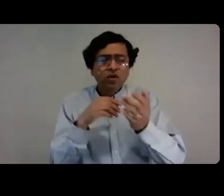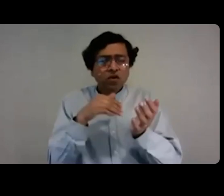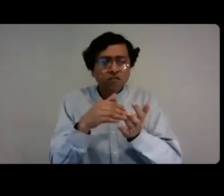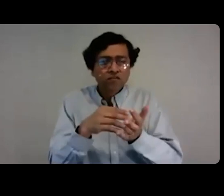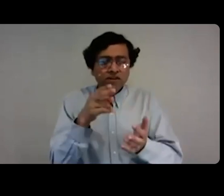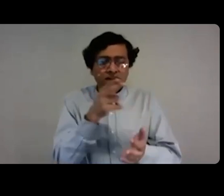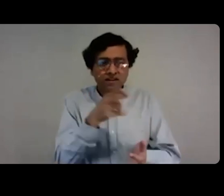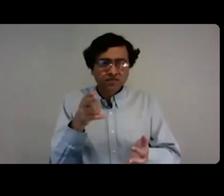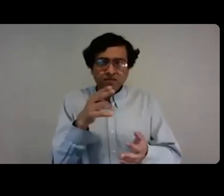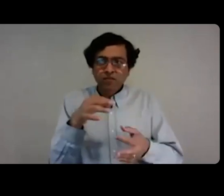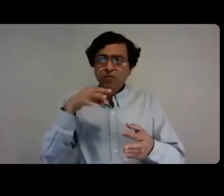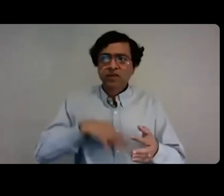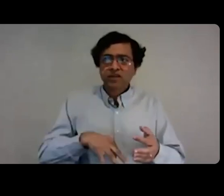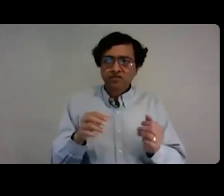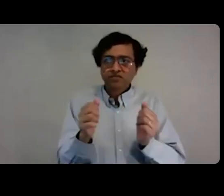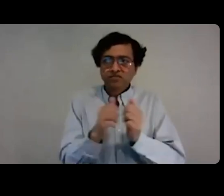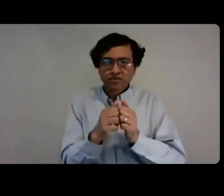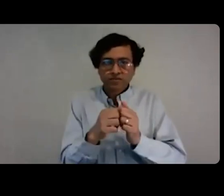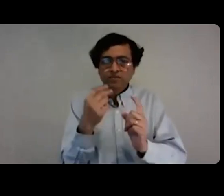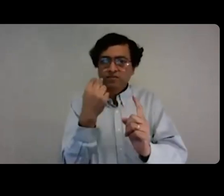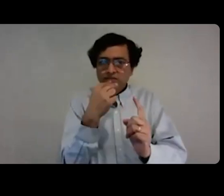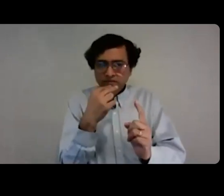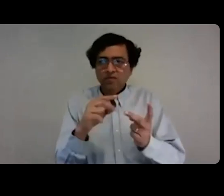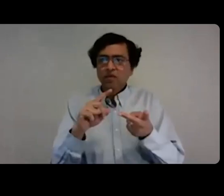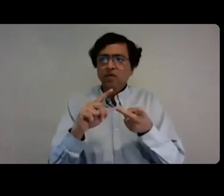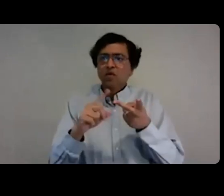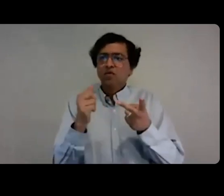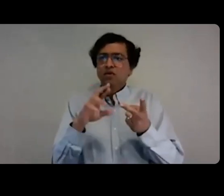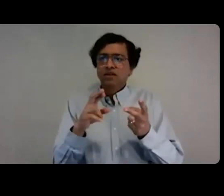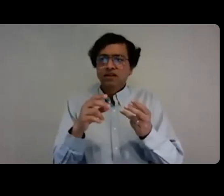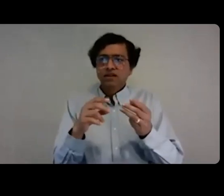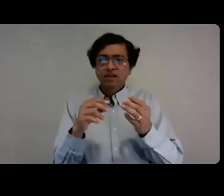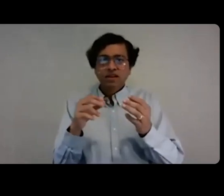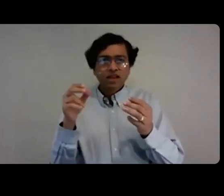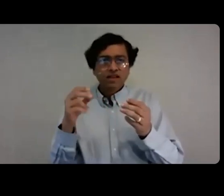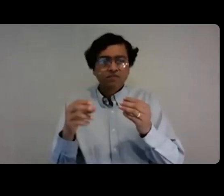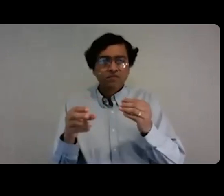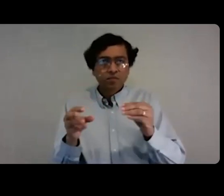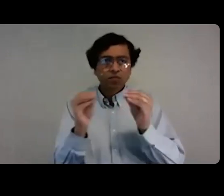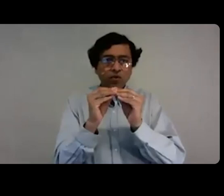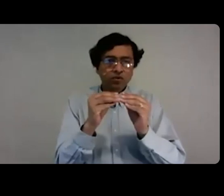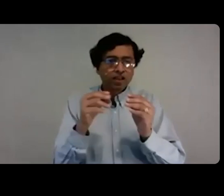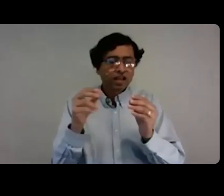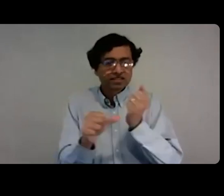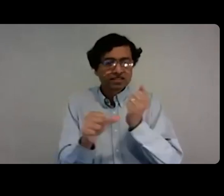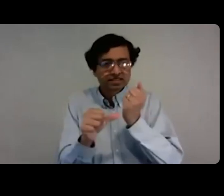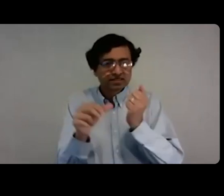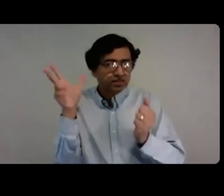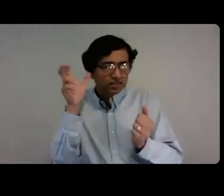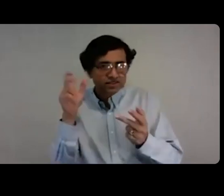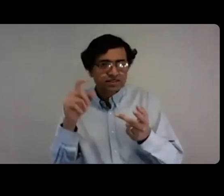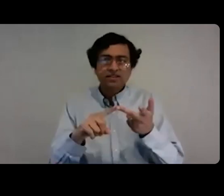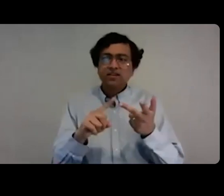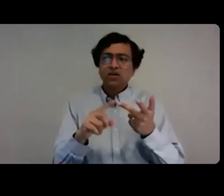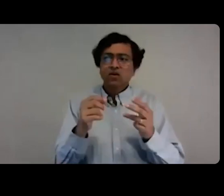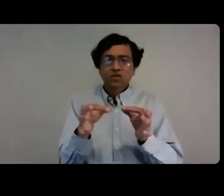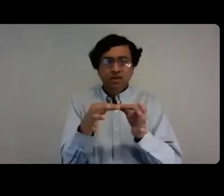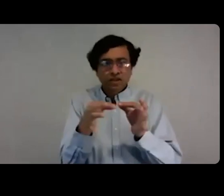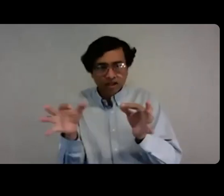So somebody who is hard of hearing may have some residual hearing. They may be speech reading. They may also be using signs.